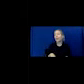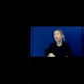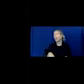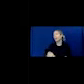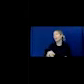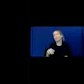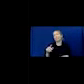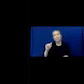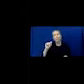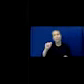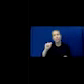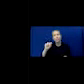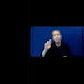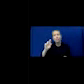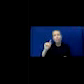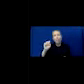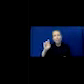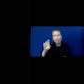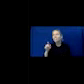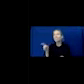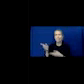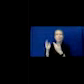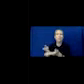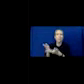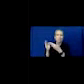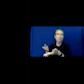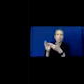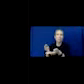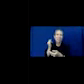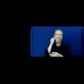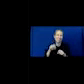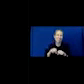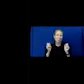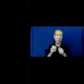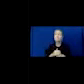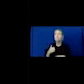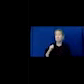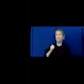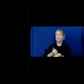We set up a work, a interview, sorry, informational interview and job shadow with the equipment